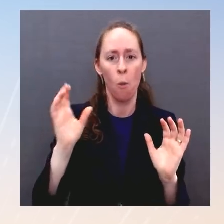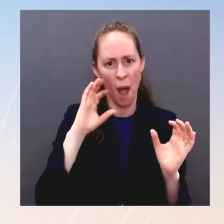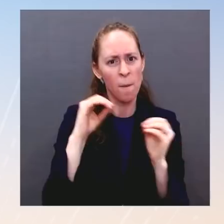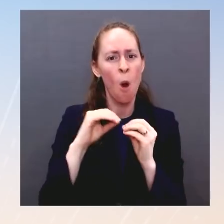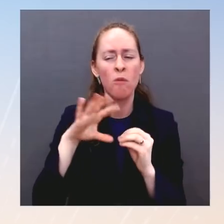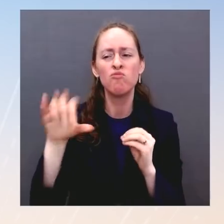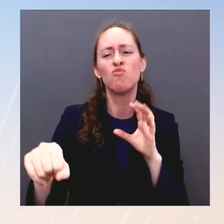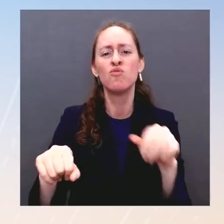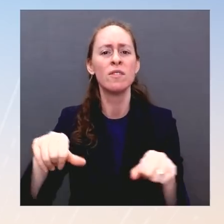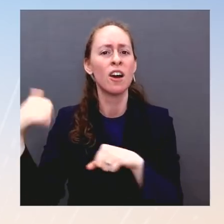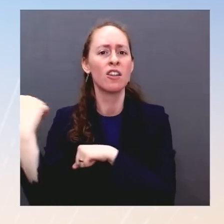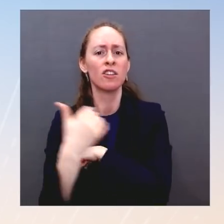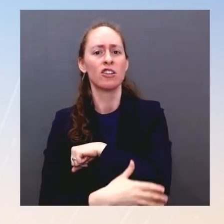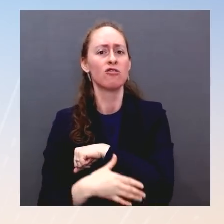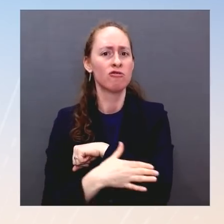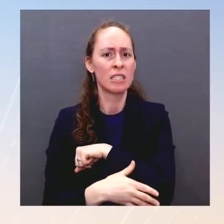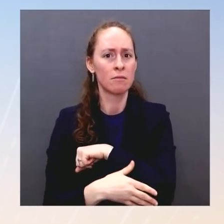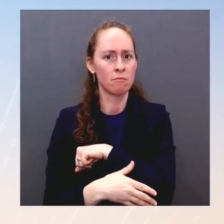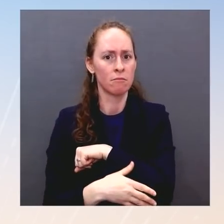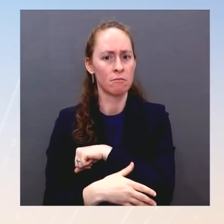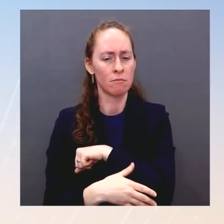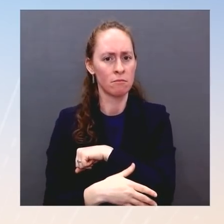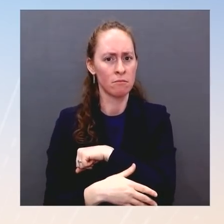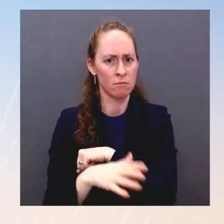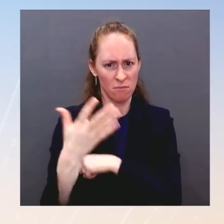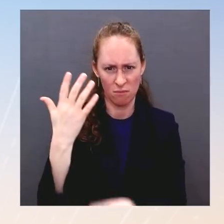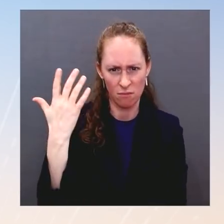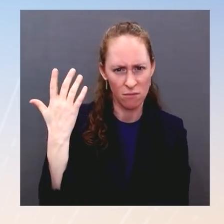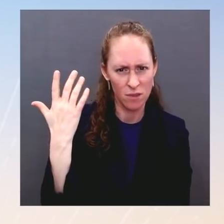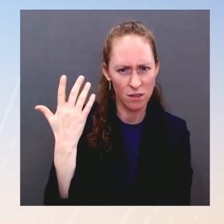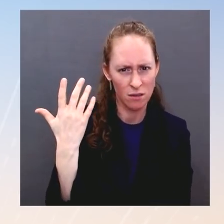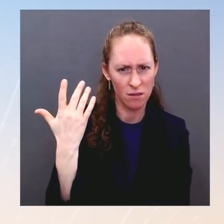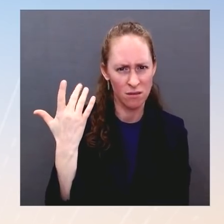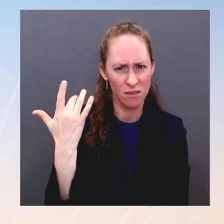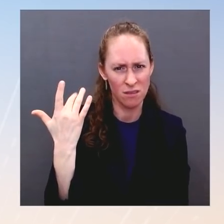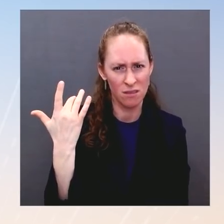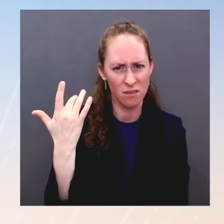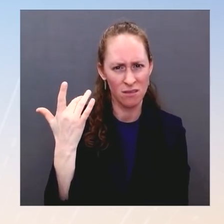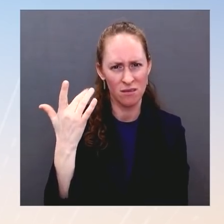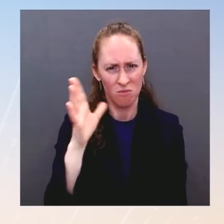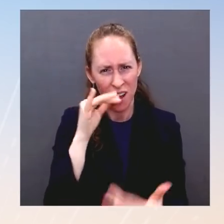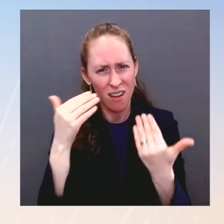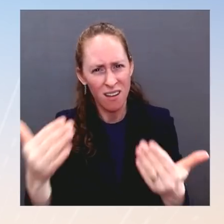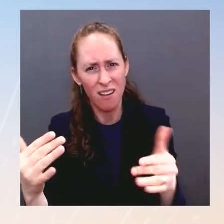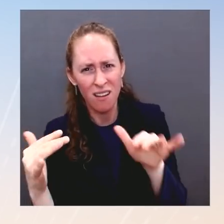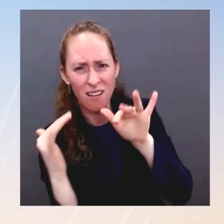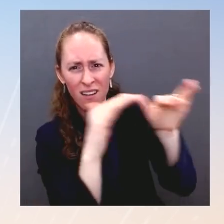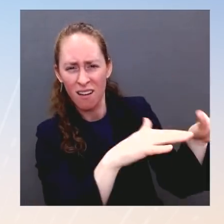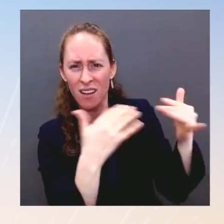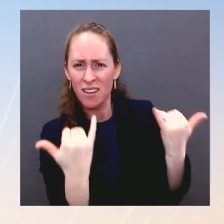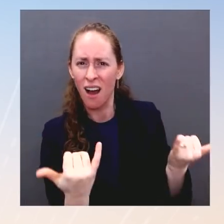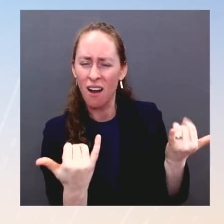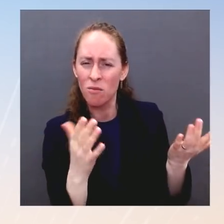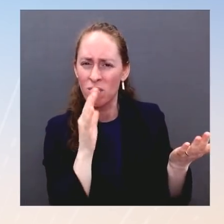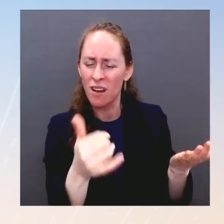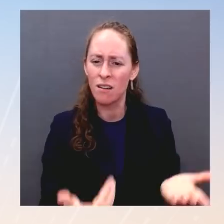Ms. Psaki: Well, I would say first, it's important to note that we have certainly made clear, not just by words but by actions,